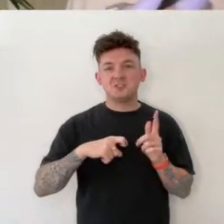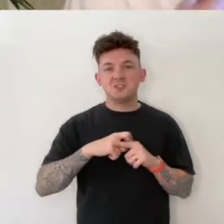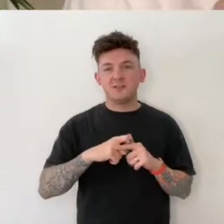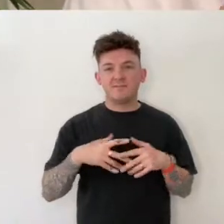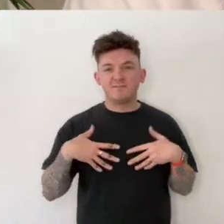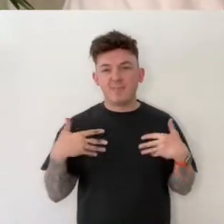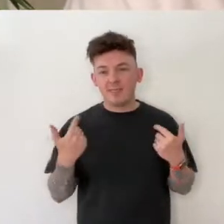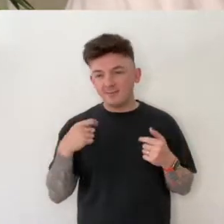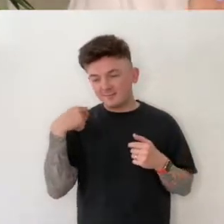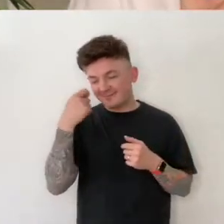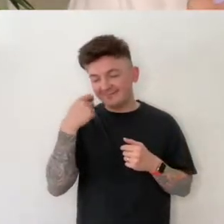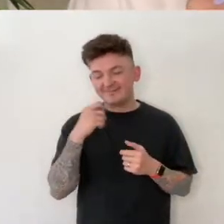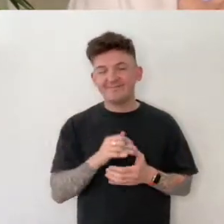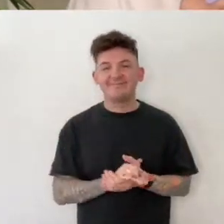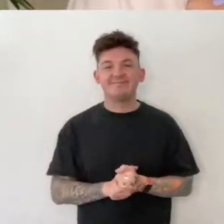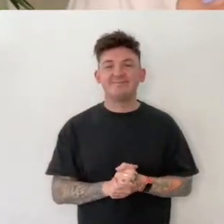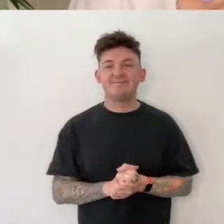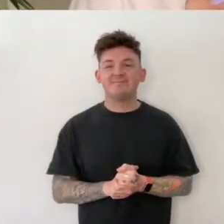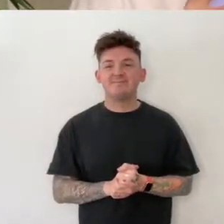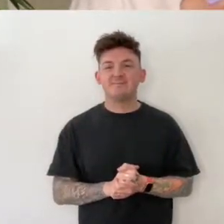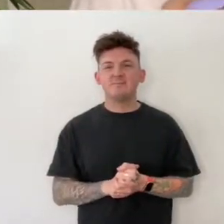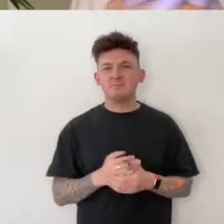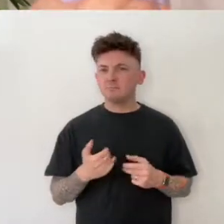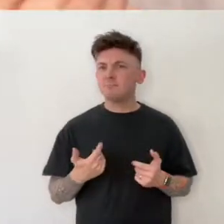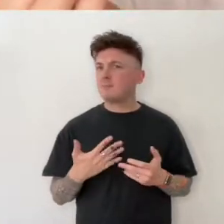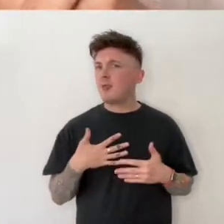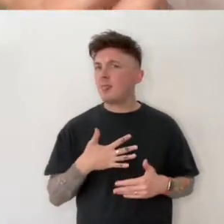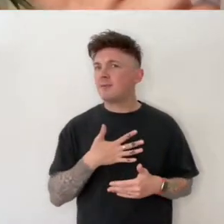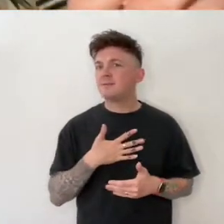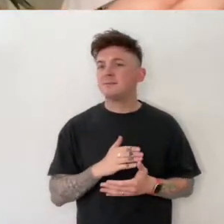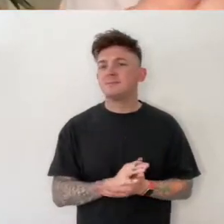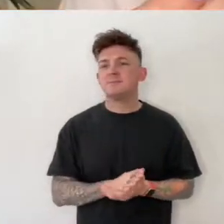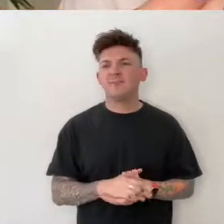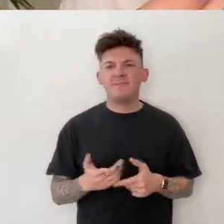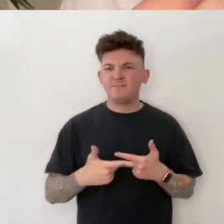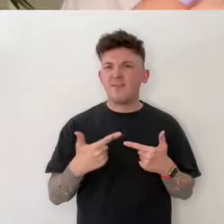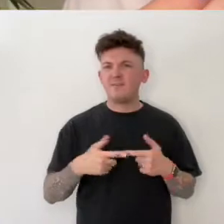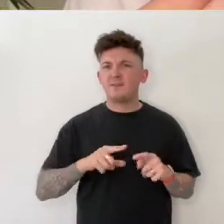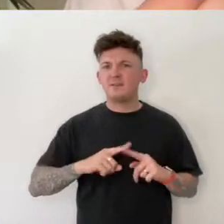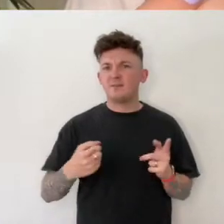oh my gosh i'm really feeling this this is so different from what i would normally do.